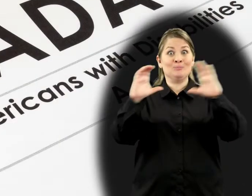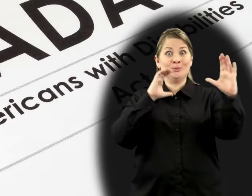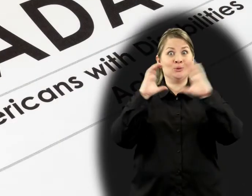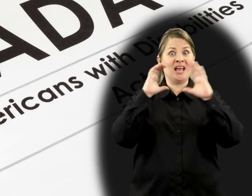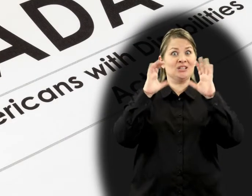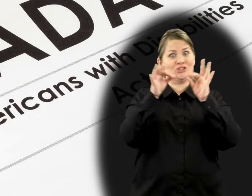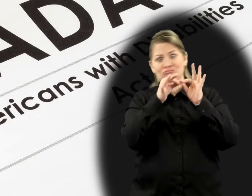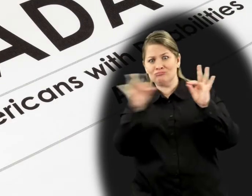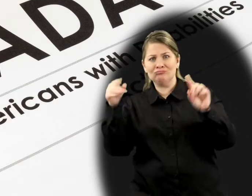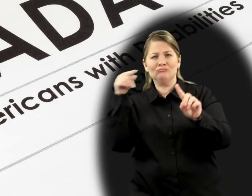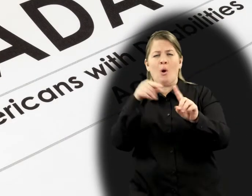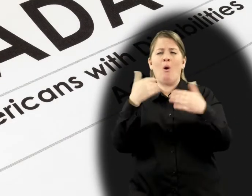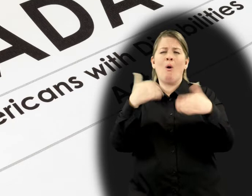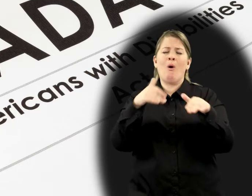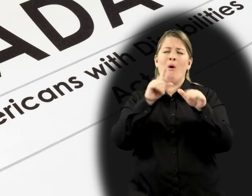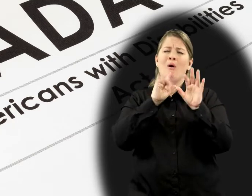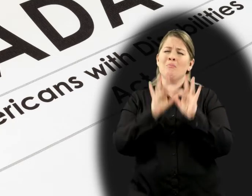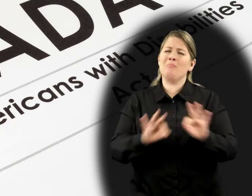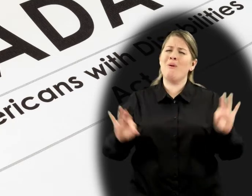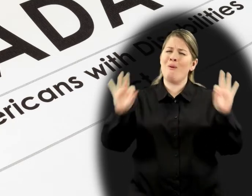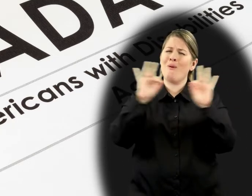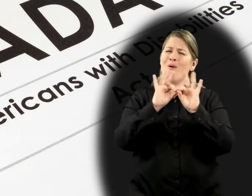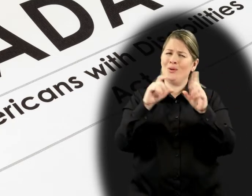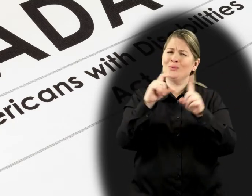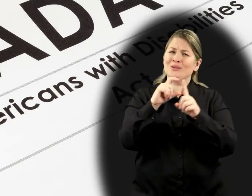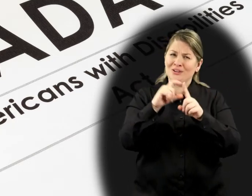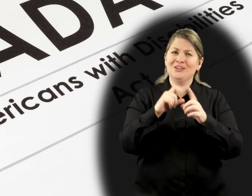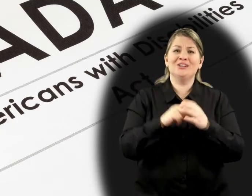The term effective communication is important.